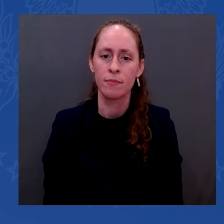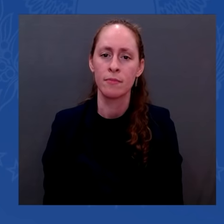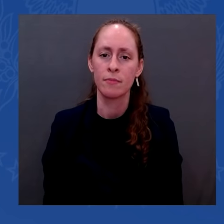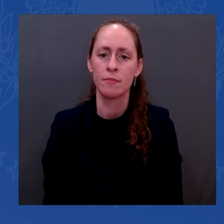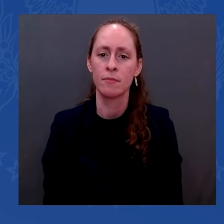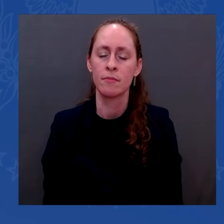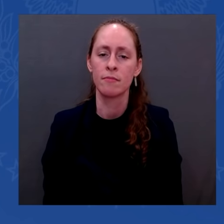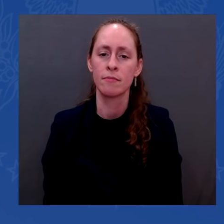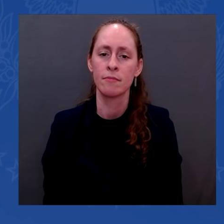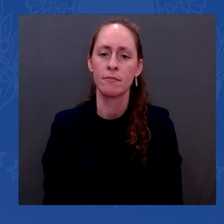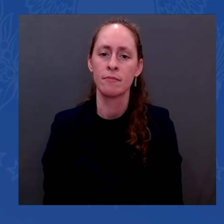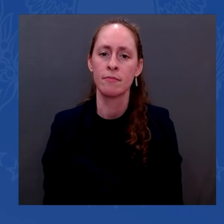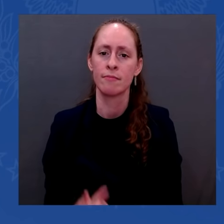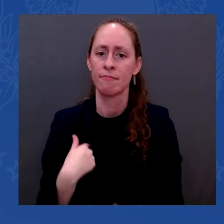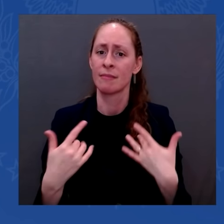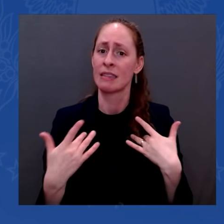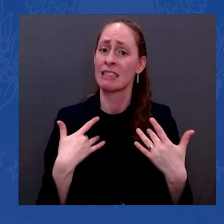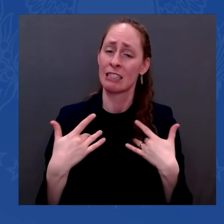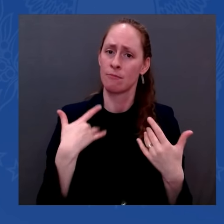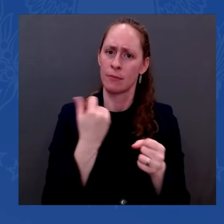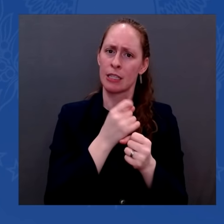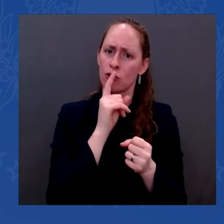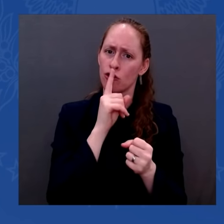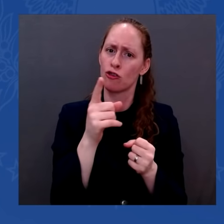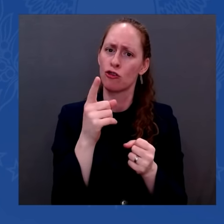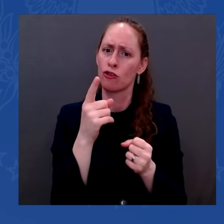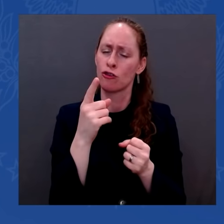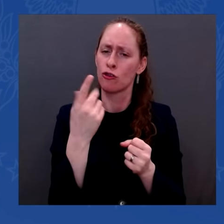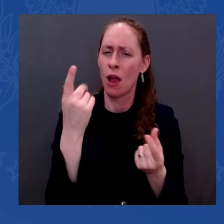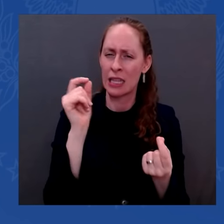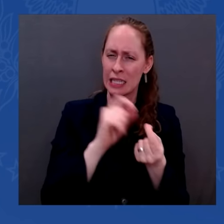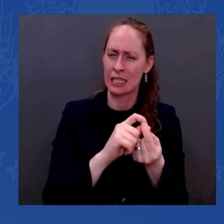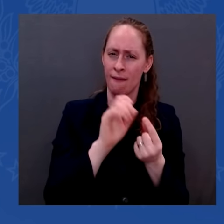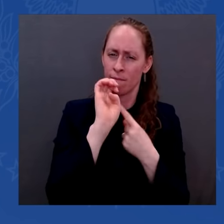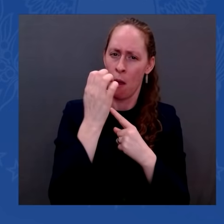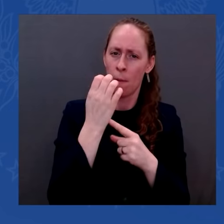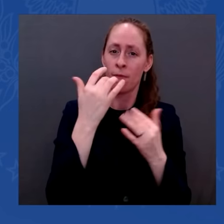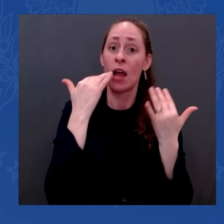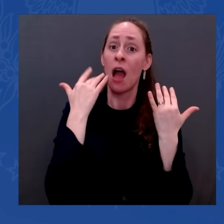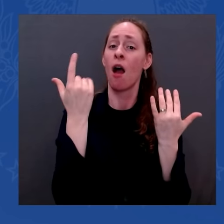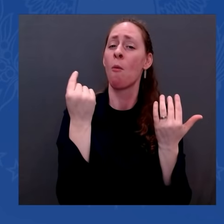that it will not cause further environmental degradation in an area that's already suffering from it.